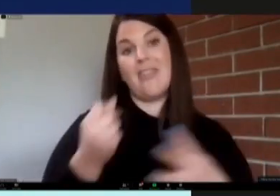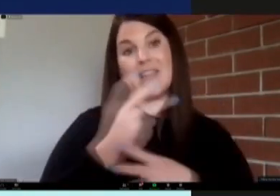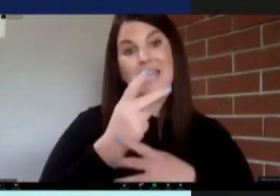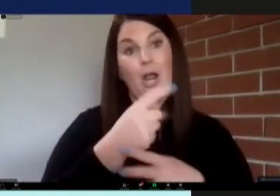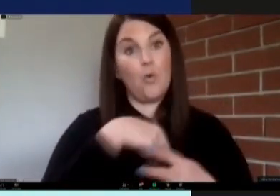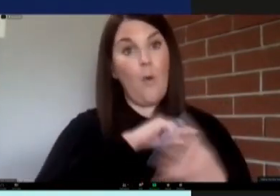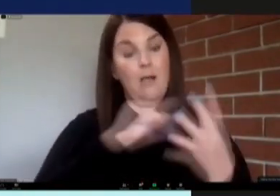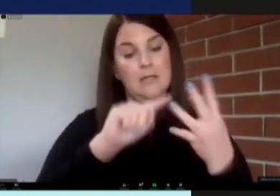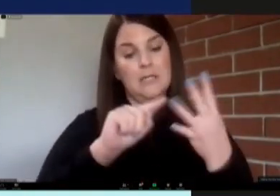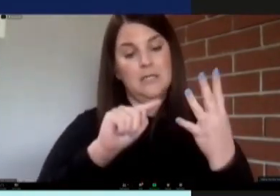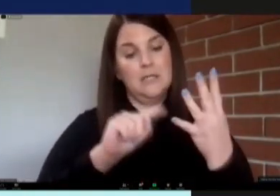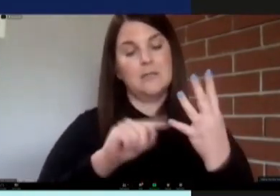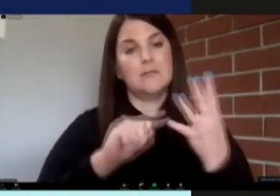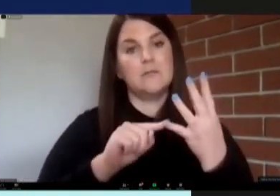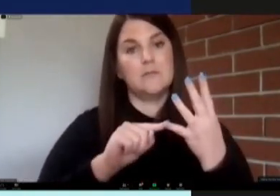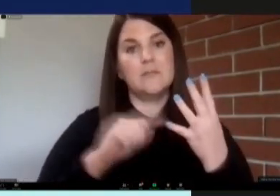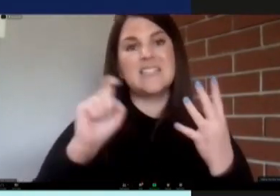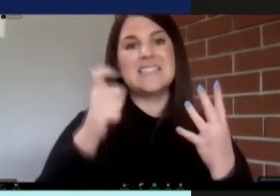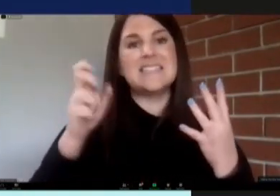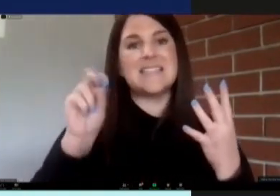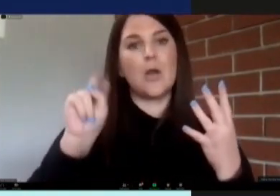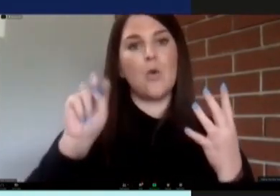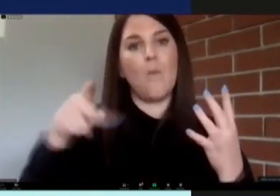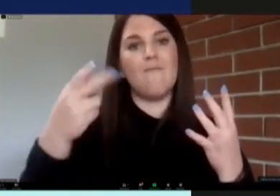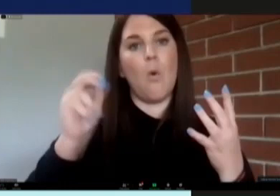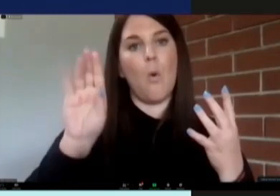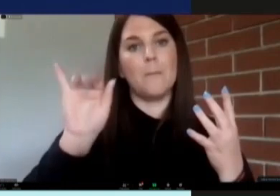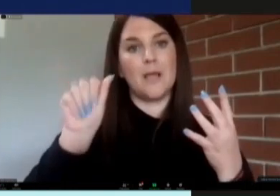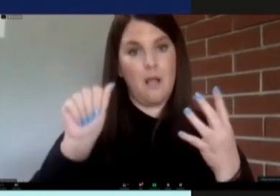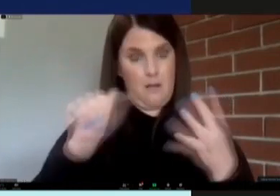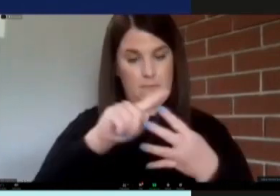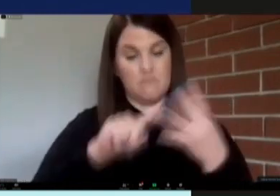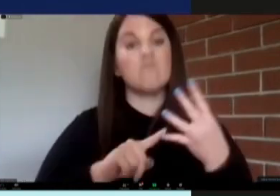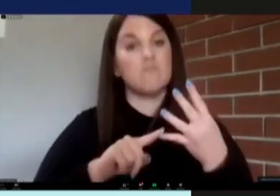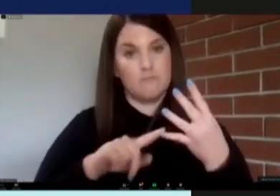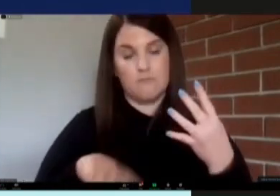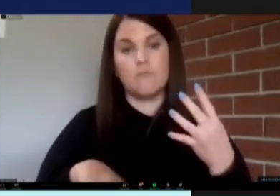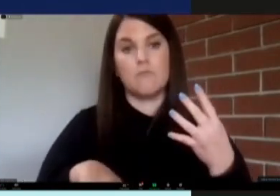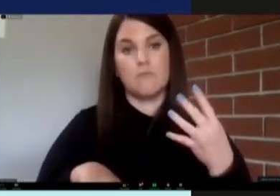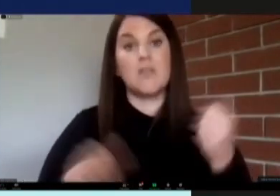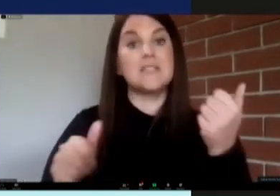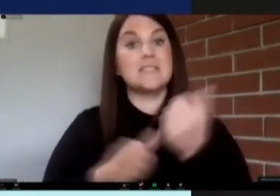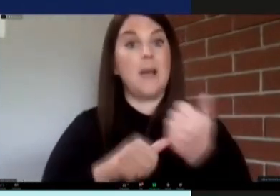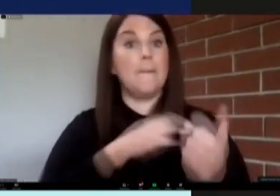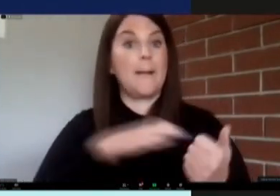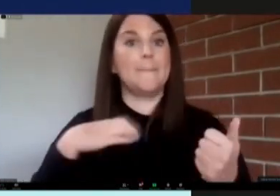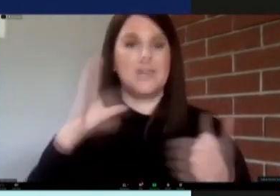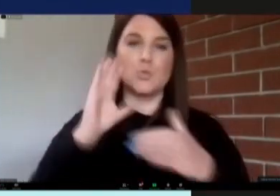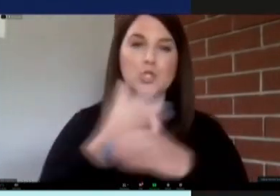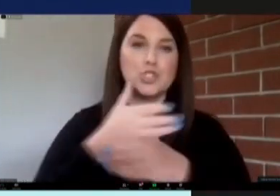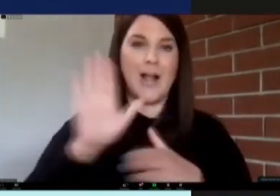Structural Drivers and Xenophobia. Each of the four task force subcommittees will share their recommendations interim for